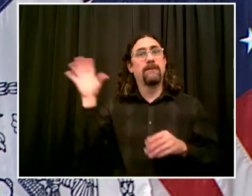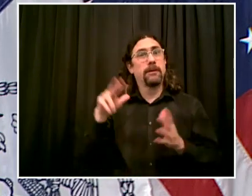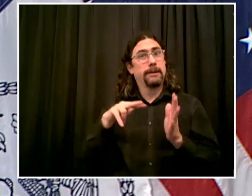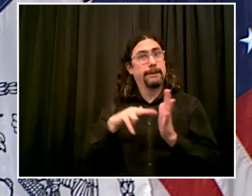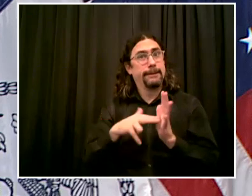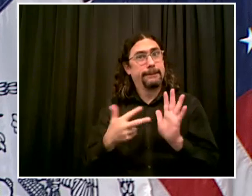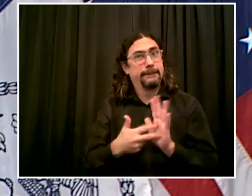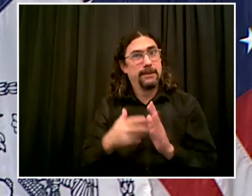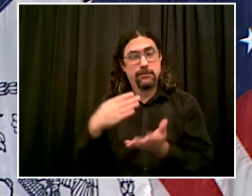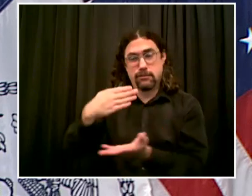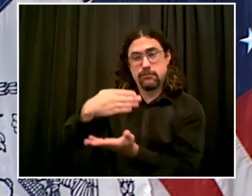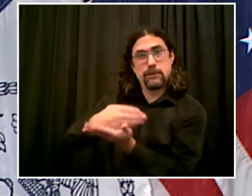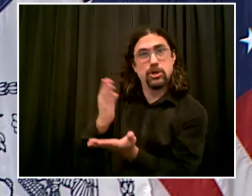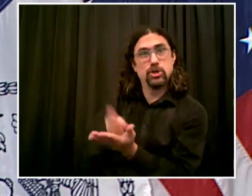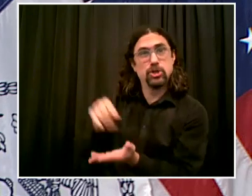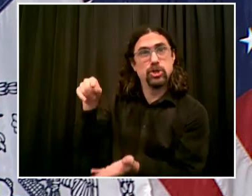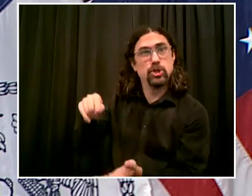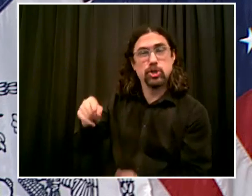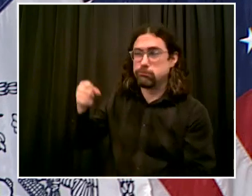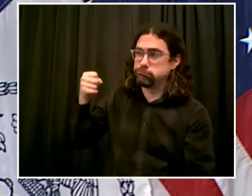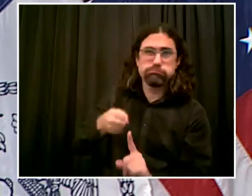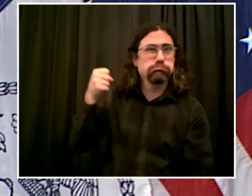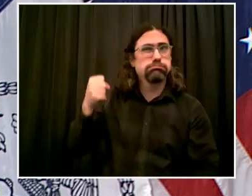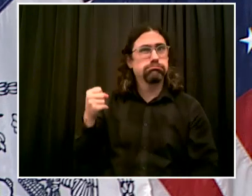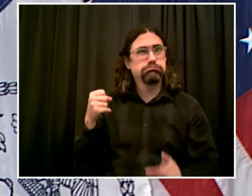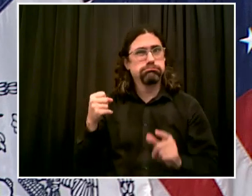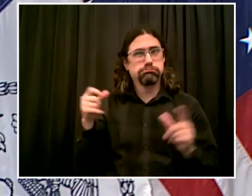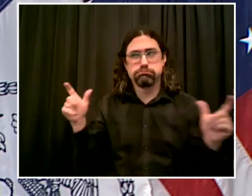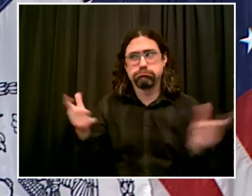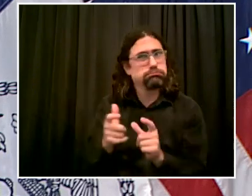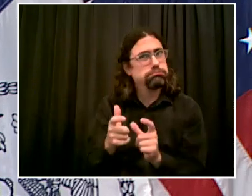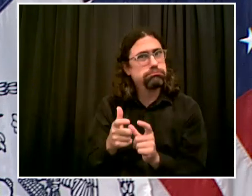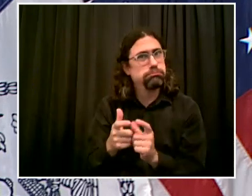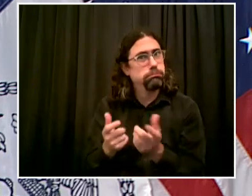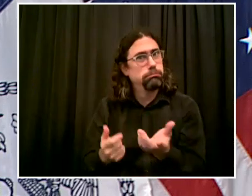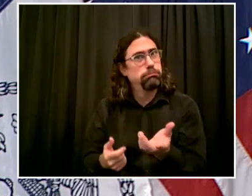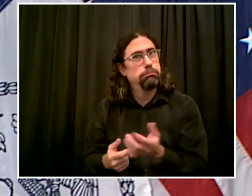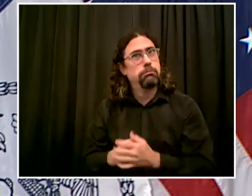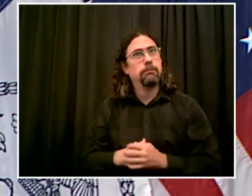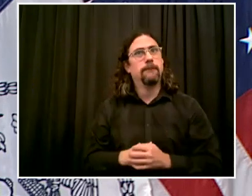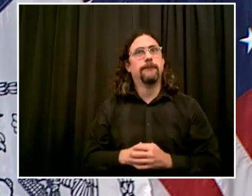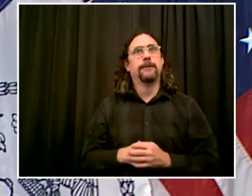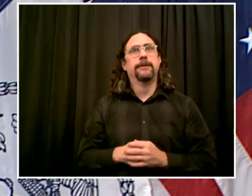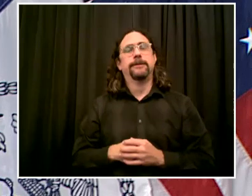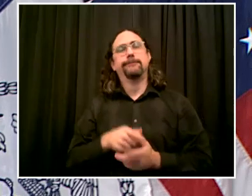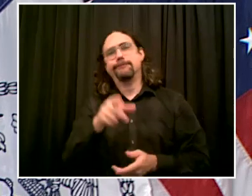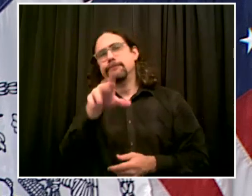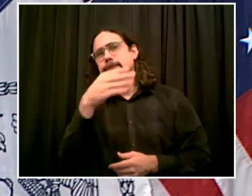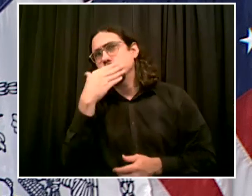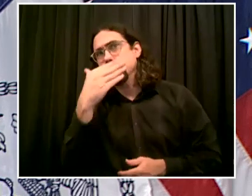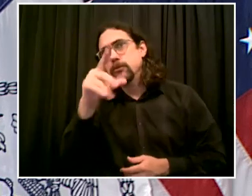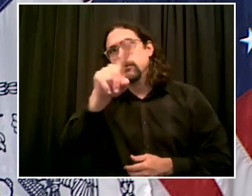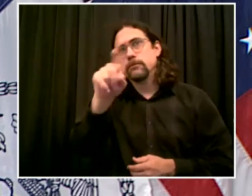IT'S A VERY IMPORTANT QSUETION AND I APPRECIATE IT.